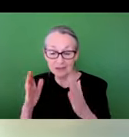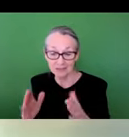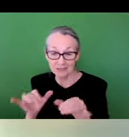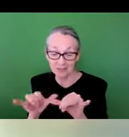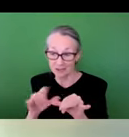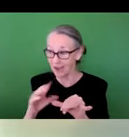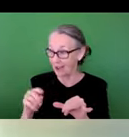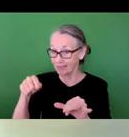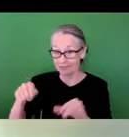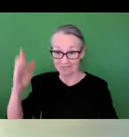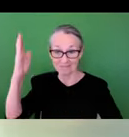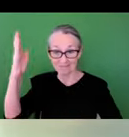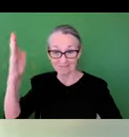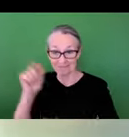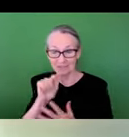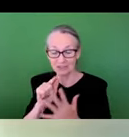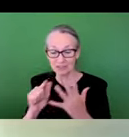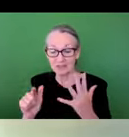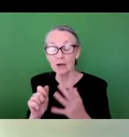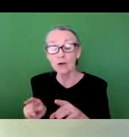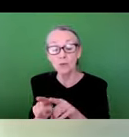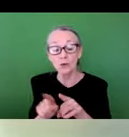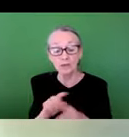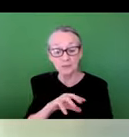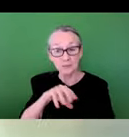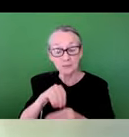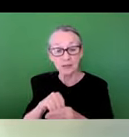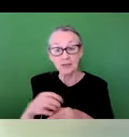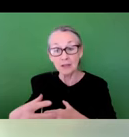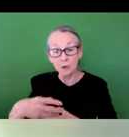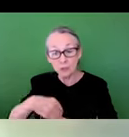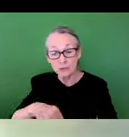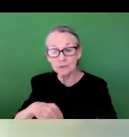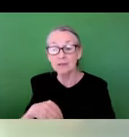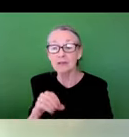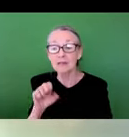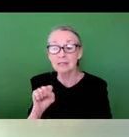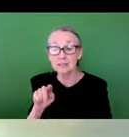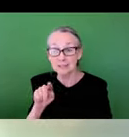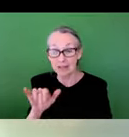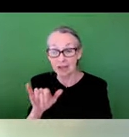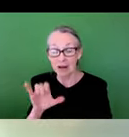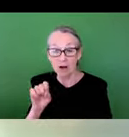We also founded the Inclusive SciComm Symposium, which brings together researchers and practitioners from